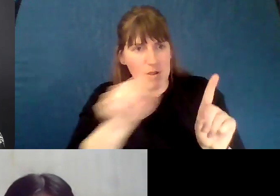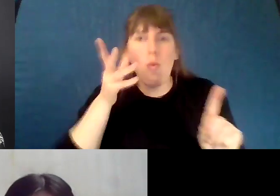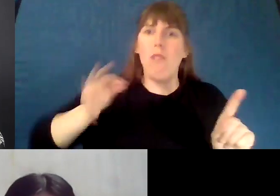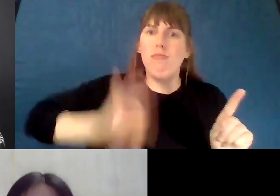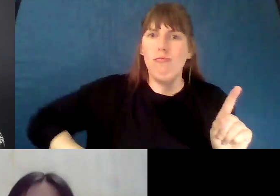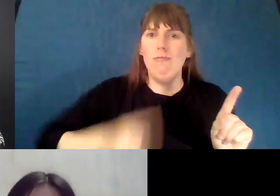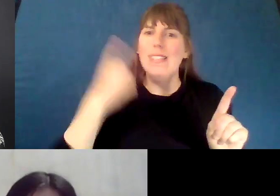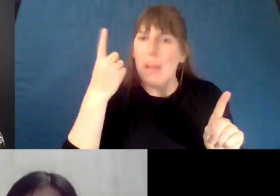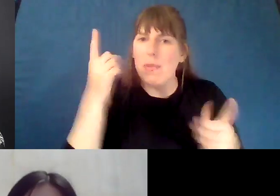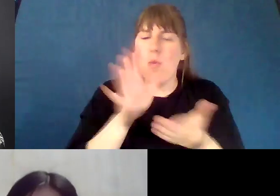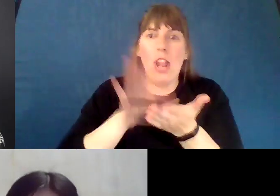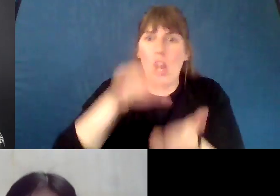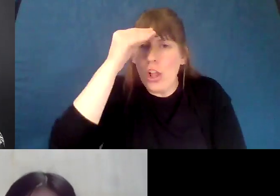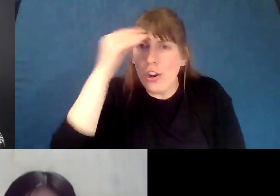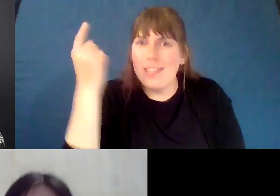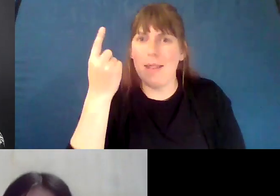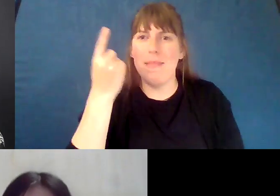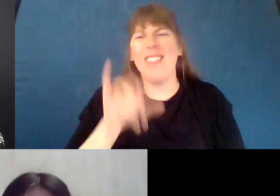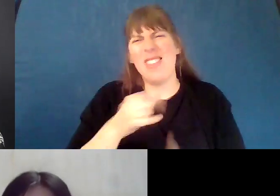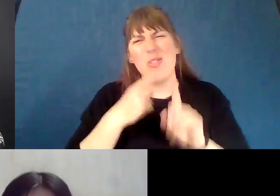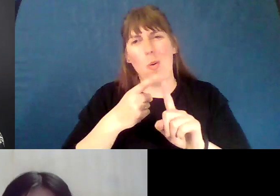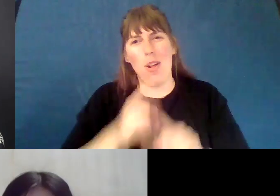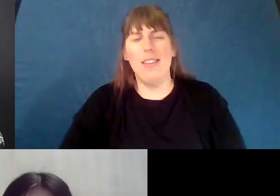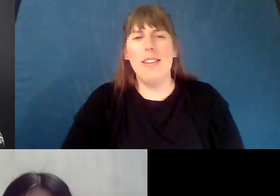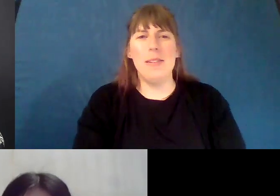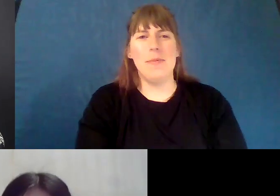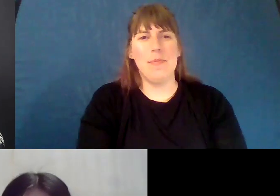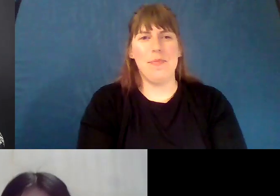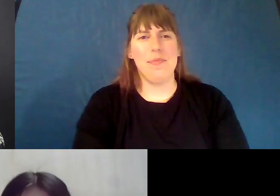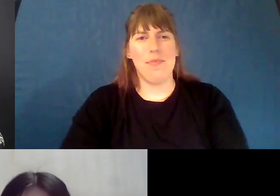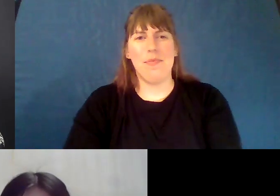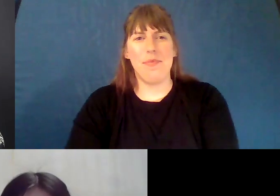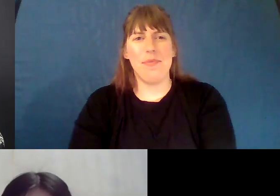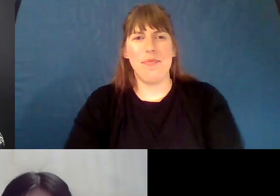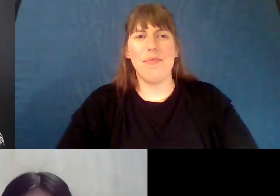this experience. And, you know, at the end of the day, it's like, it's great that we have